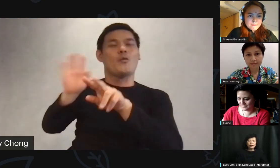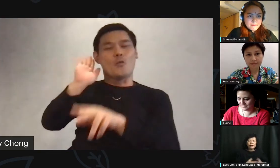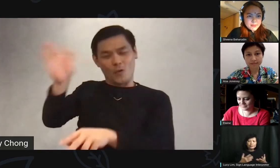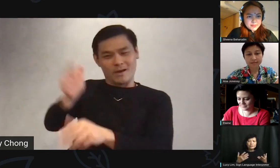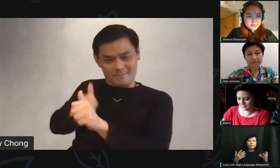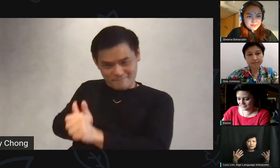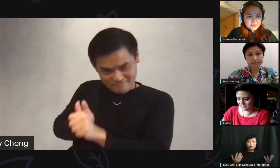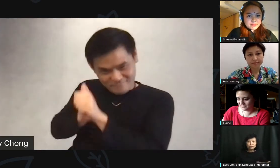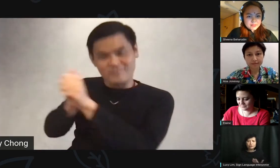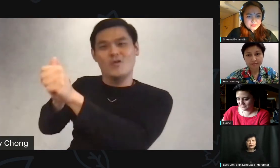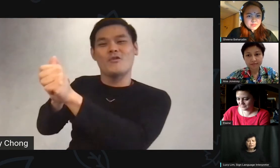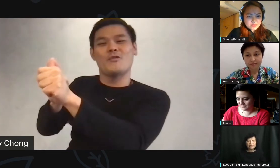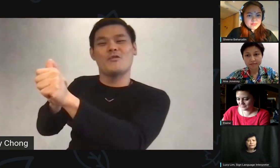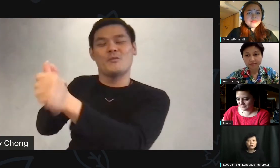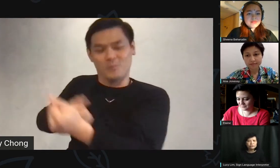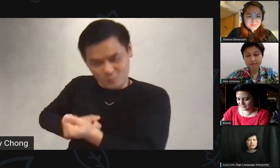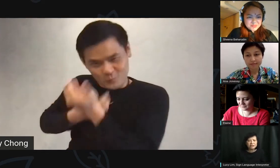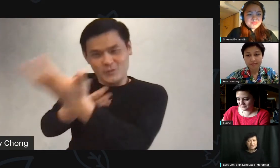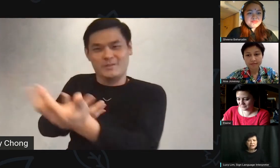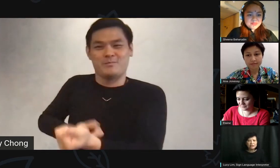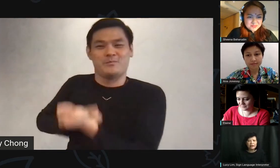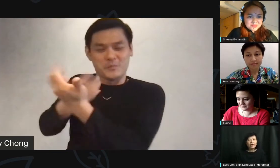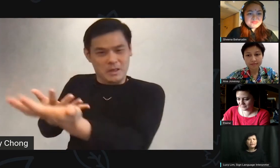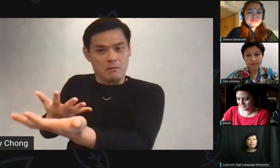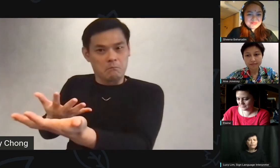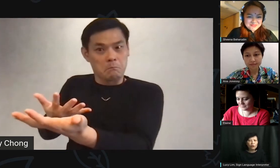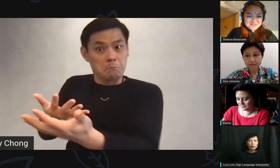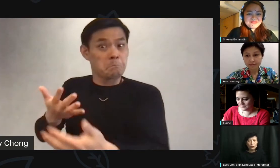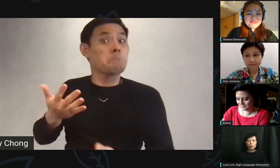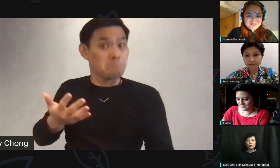and let the children, the Deaf children see and follow.